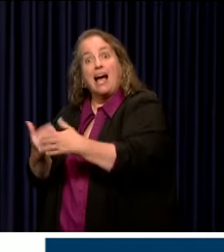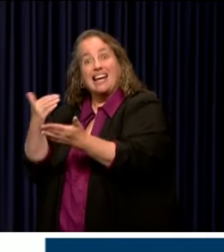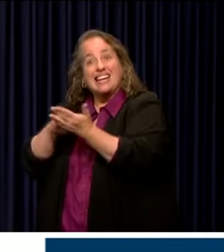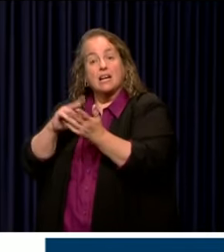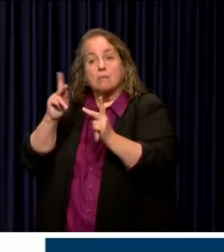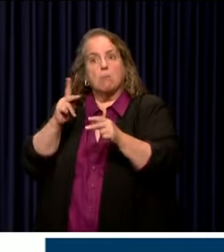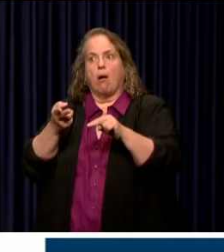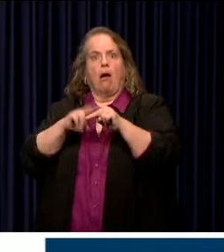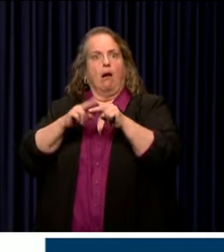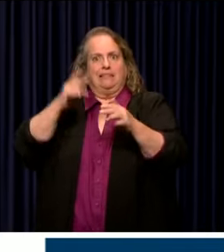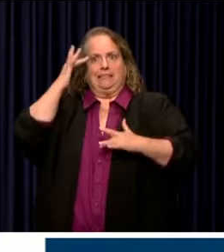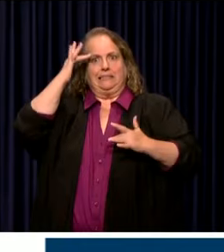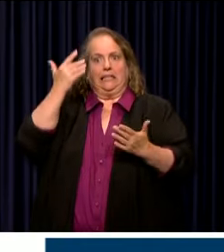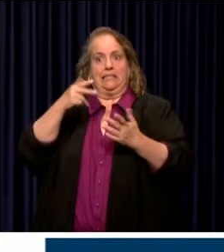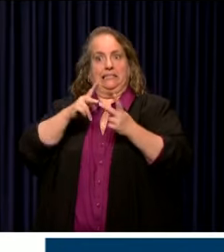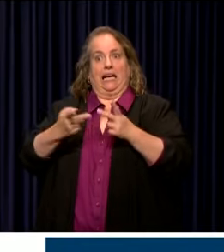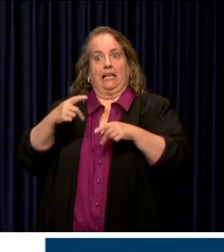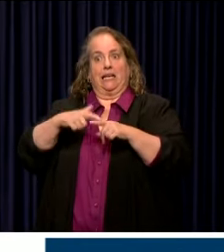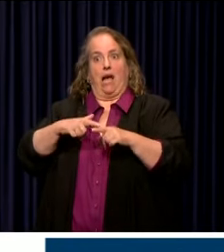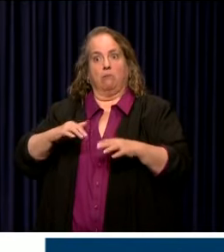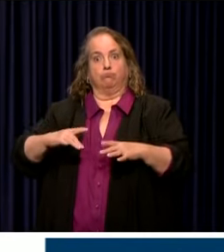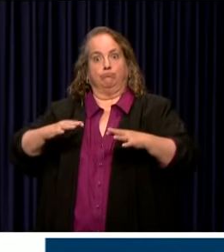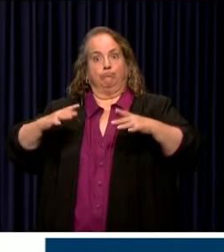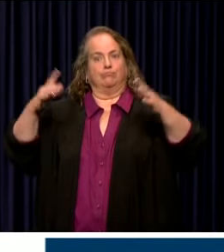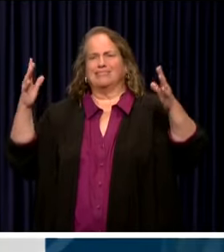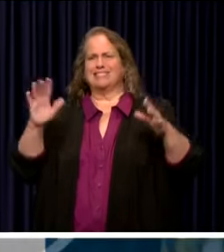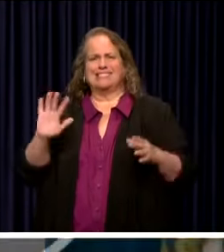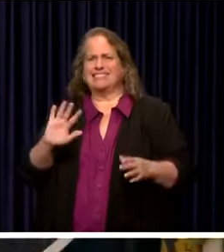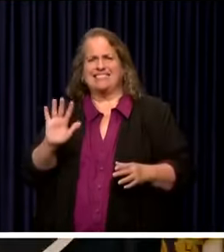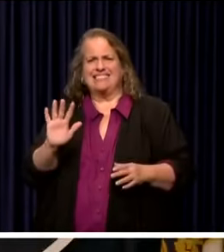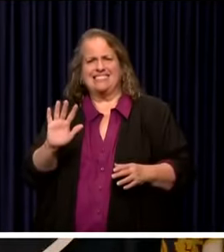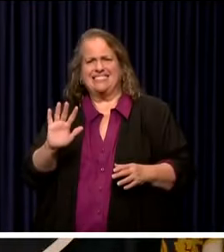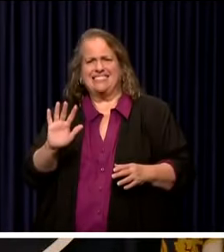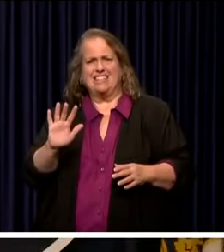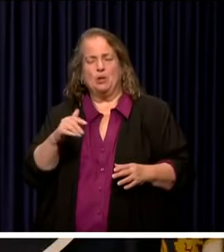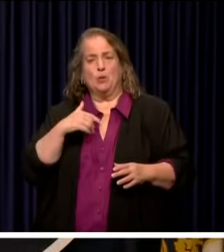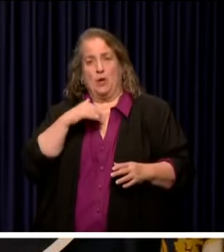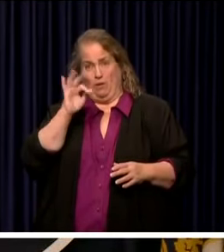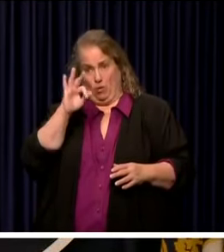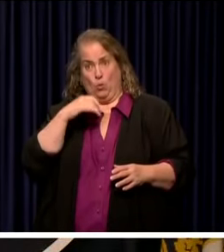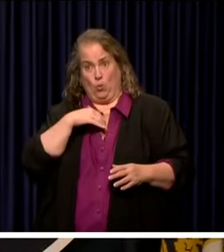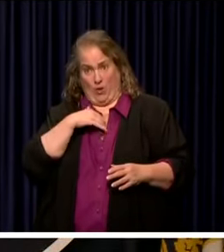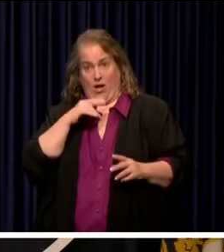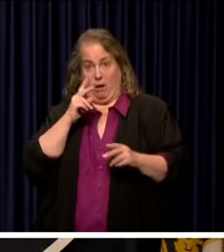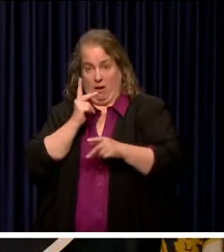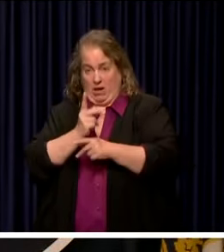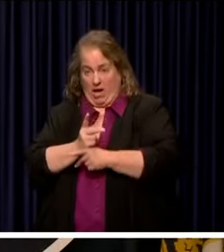GUIDANCE THAT WE'VE TALKED ABOUT AND HOW IMPORTANT IT IS AS OPPOSED TO JUST FLIPPING THE